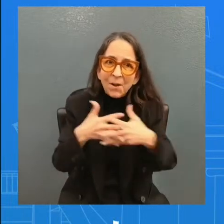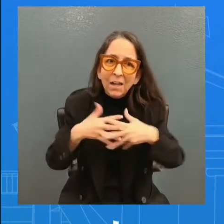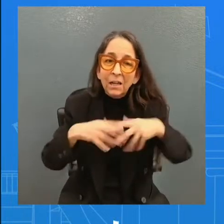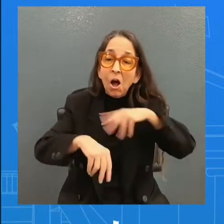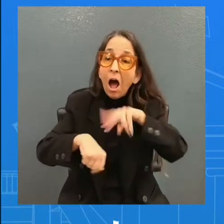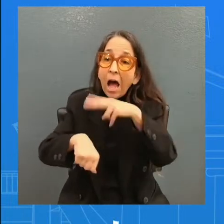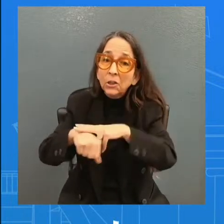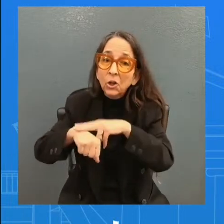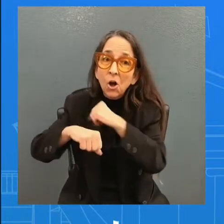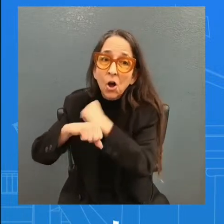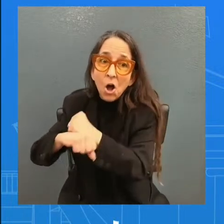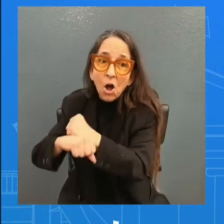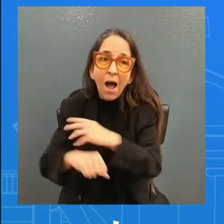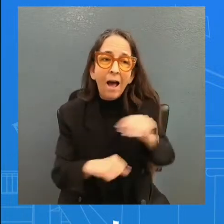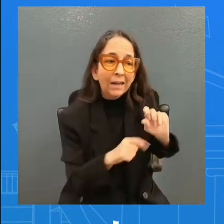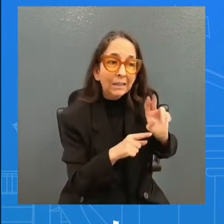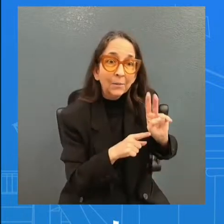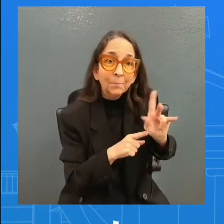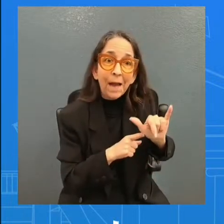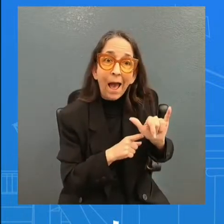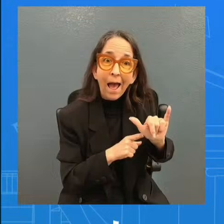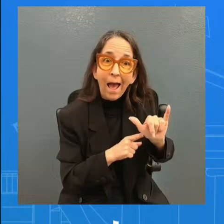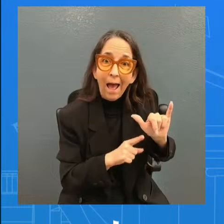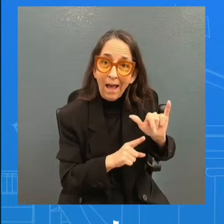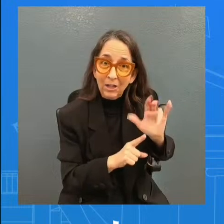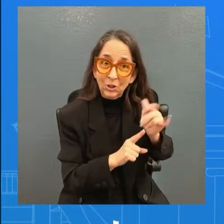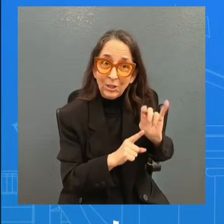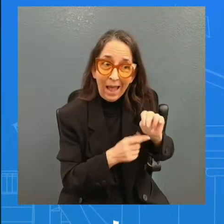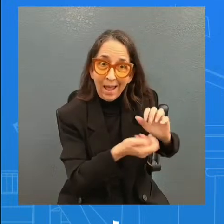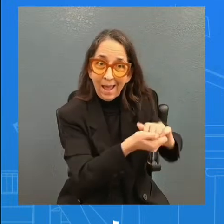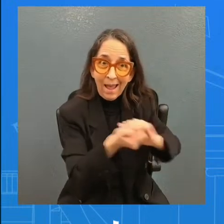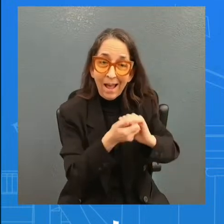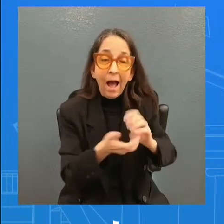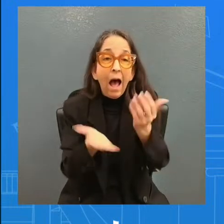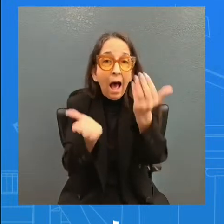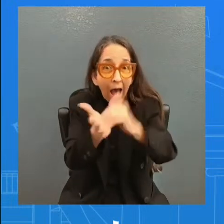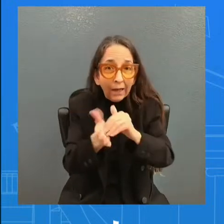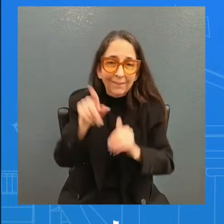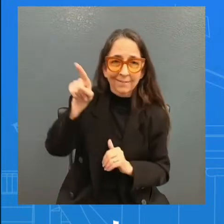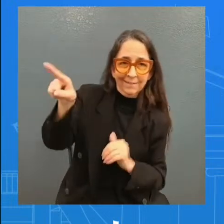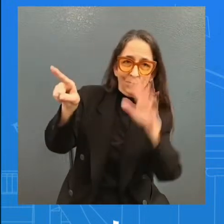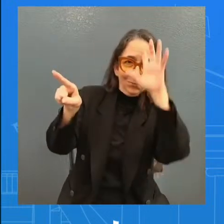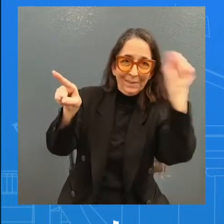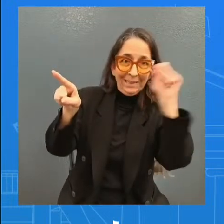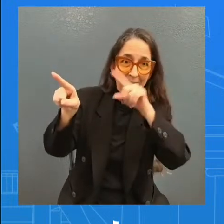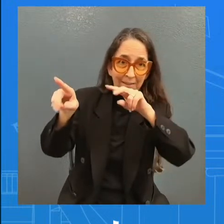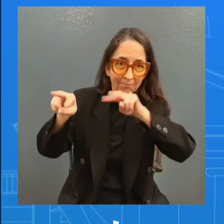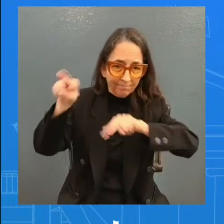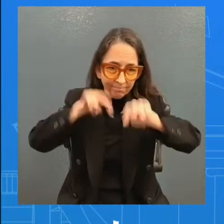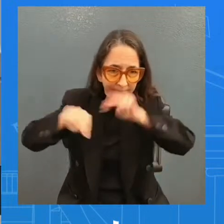a careful look at the CFIUS evaluation. And so, he decided to block this deal. The Press: One other.